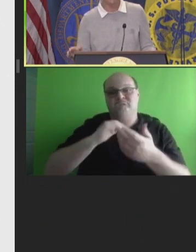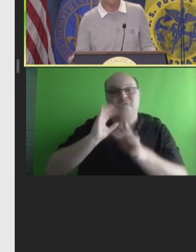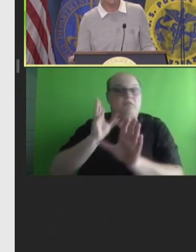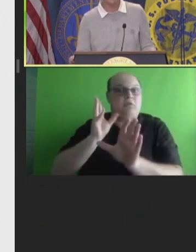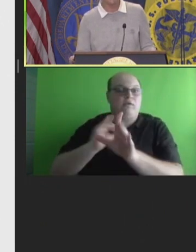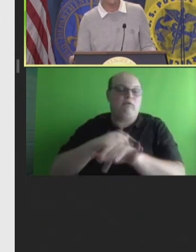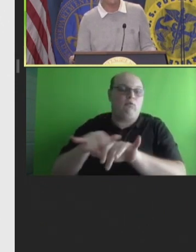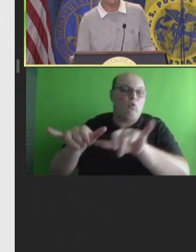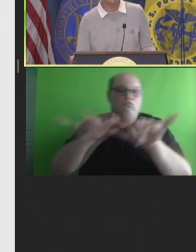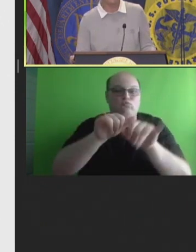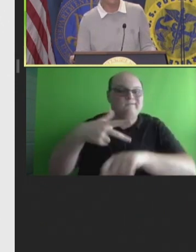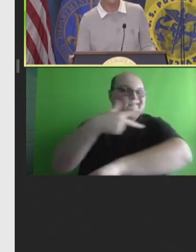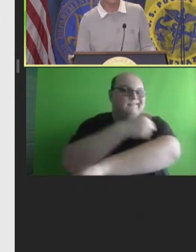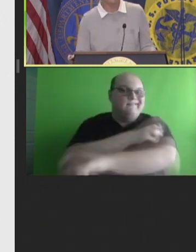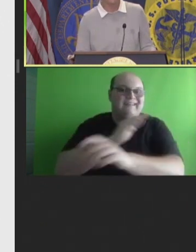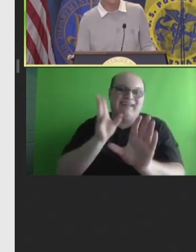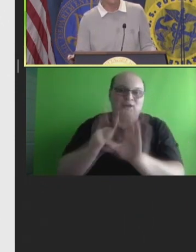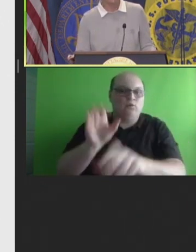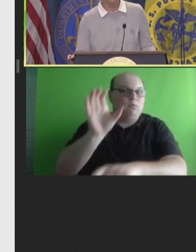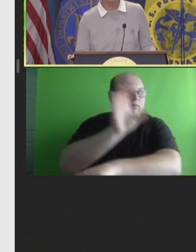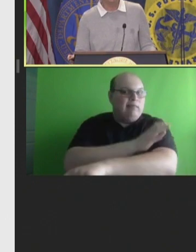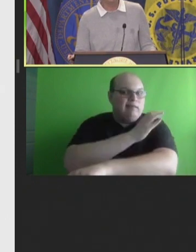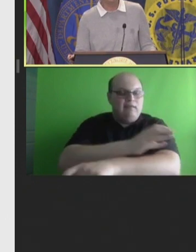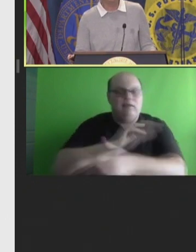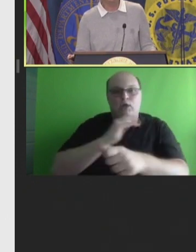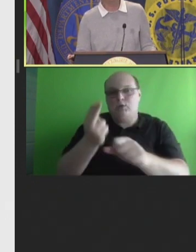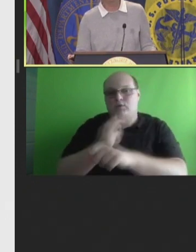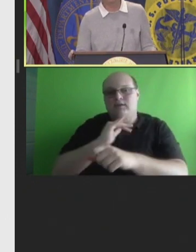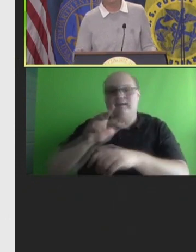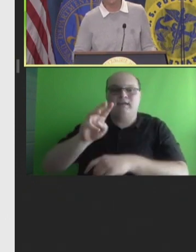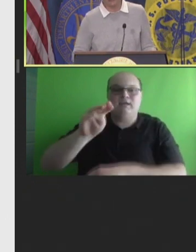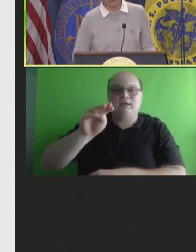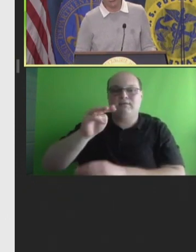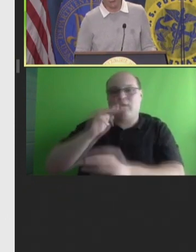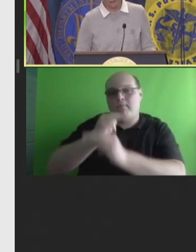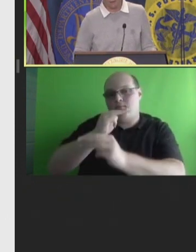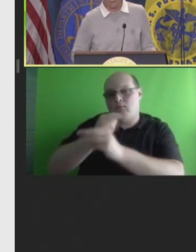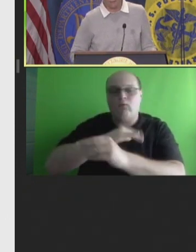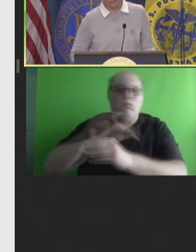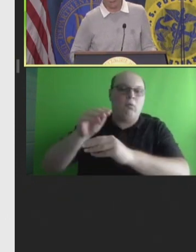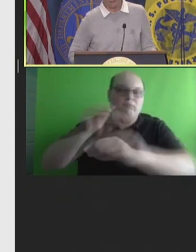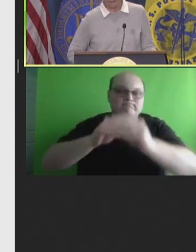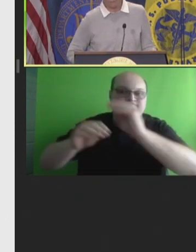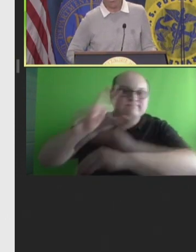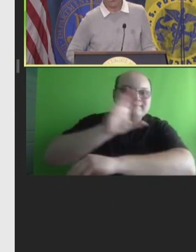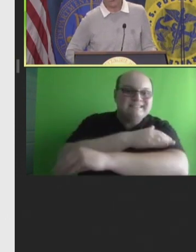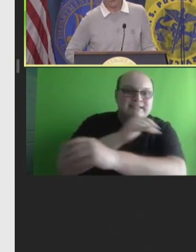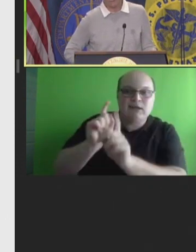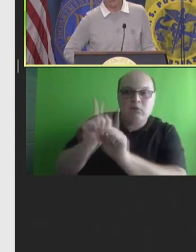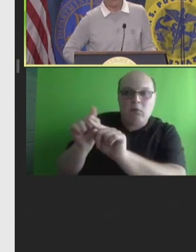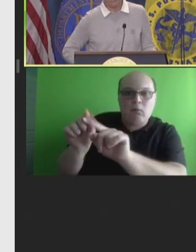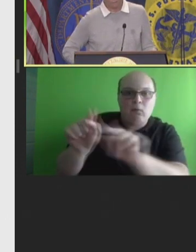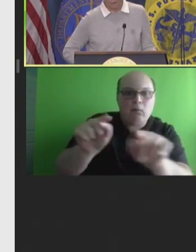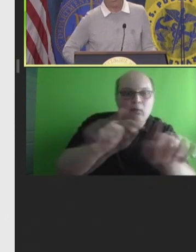vaccines into those clinics. Using mobile clinics, mobile clinics were something that we -- that we